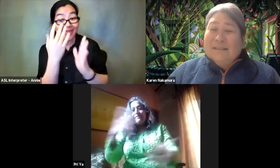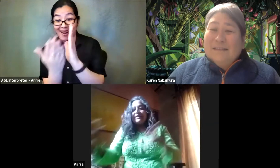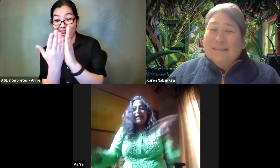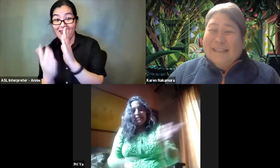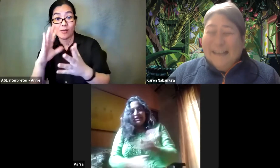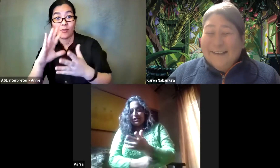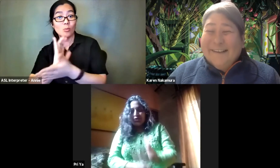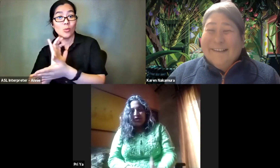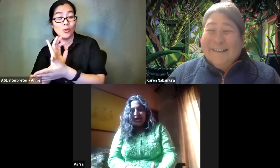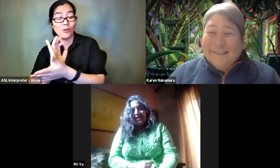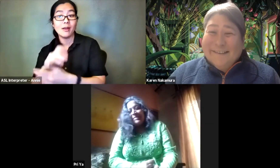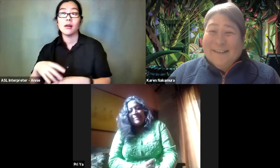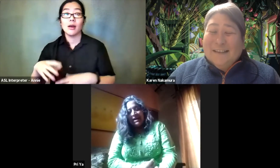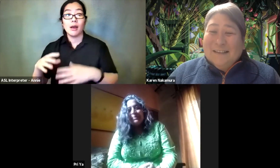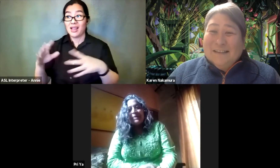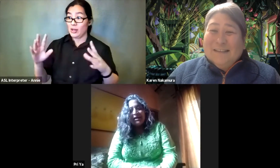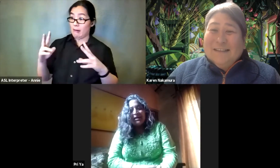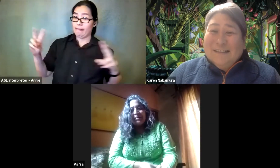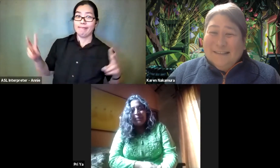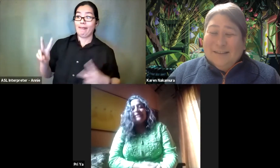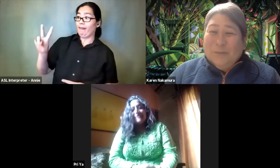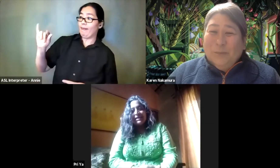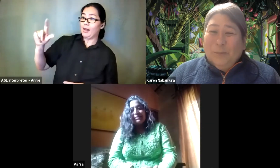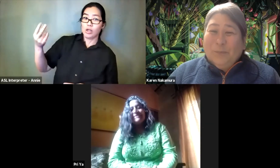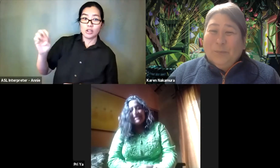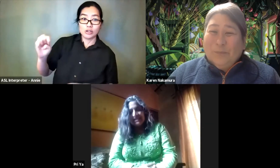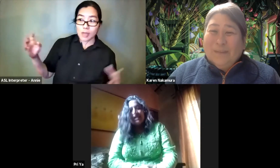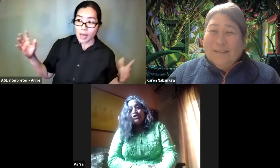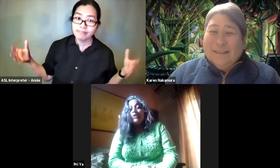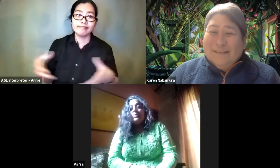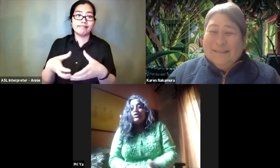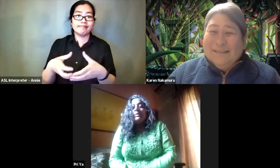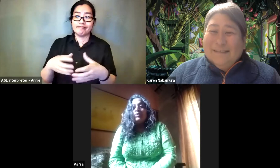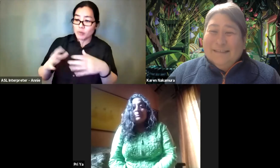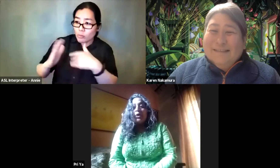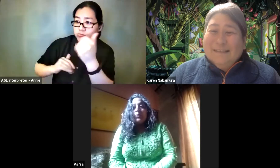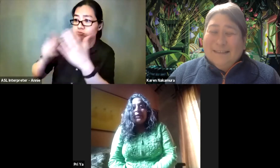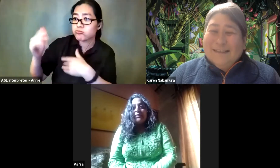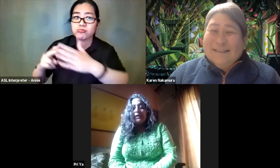elements in the story are made up but but yes Sonam Sonam was born with.